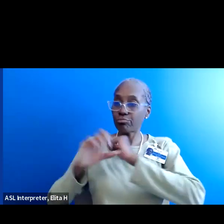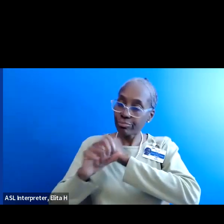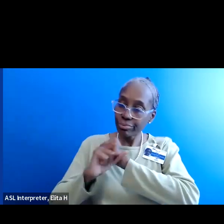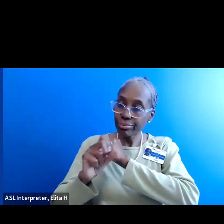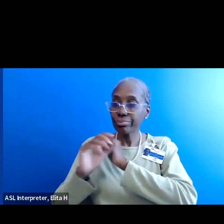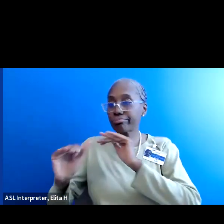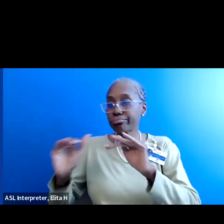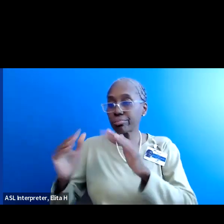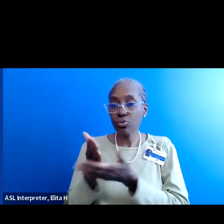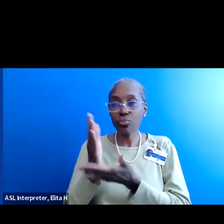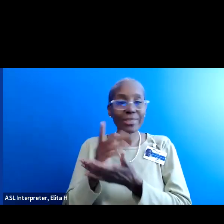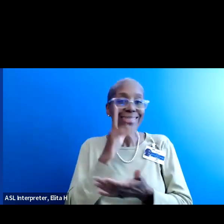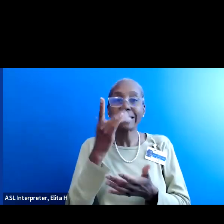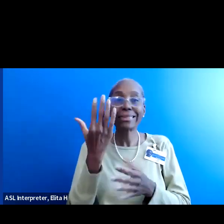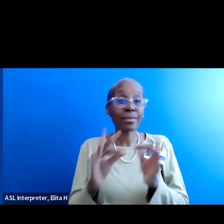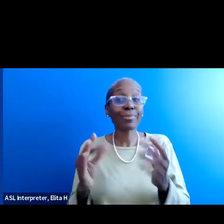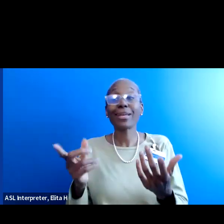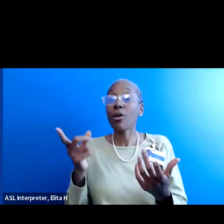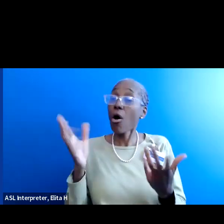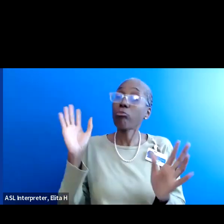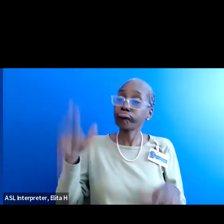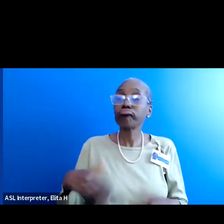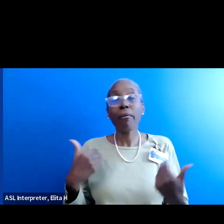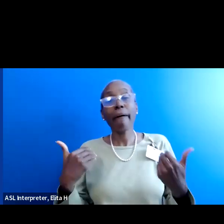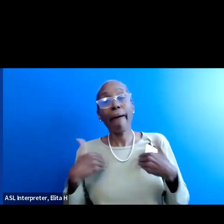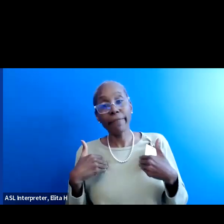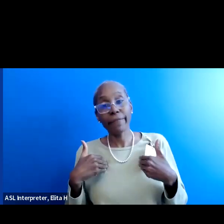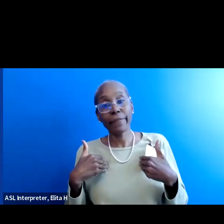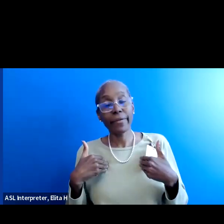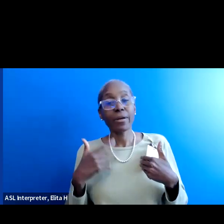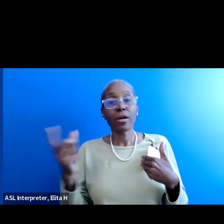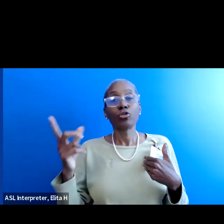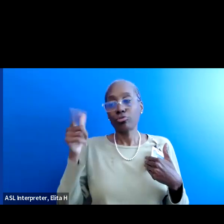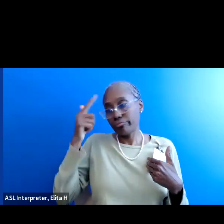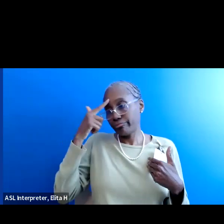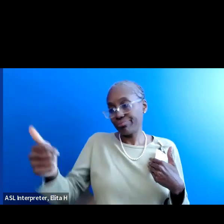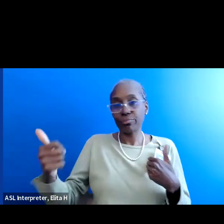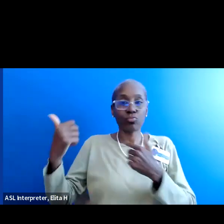So it's not a matter of you just having rights and you being responsible for advocating for them.